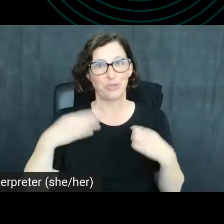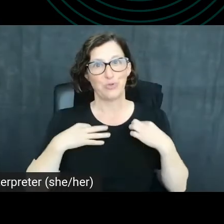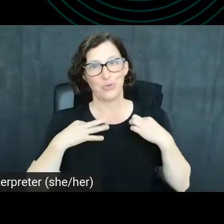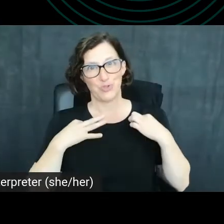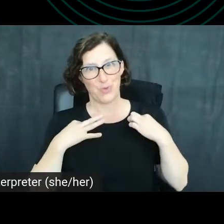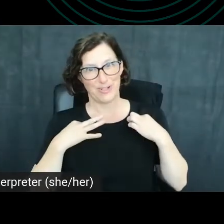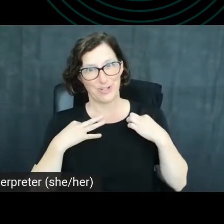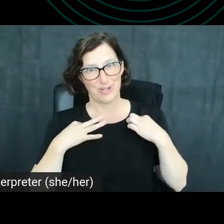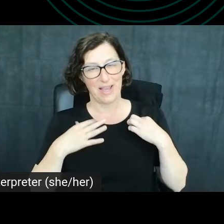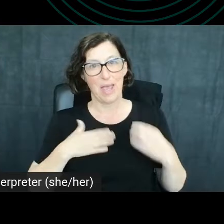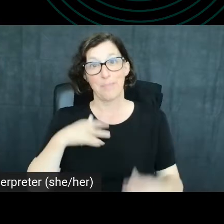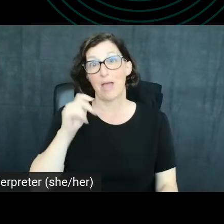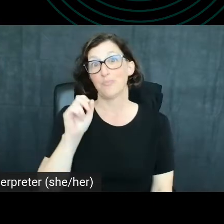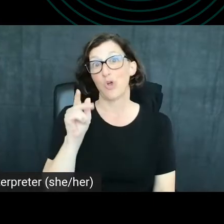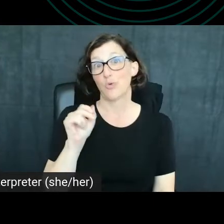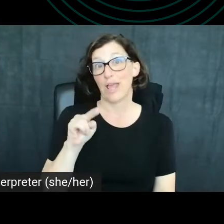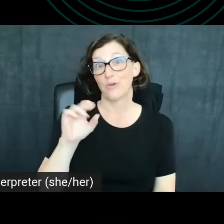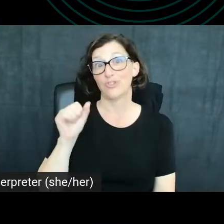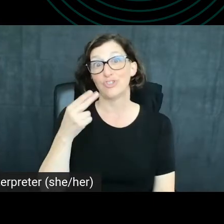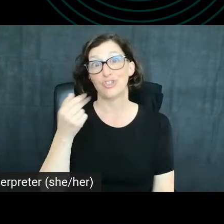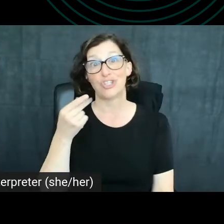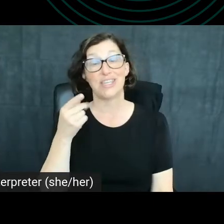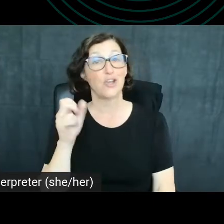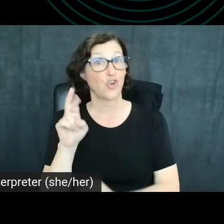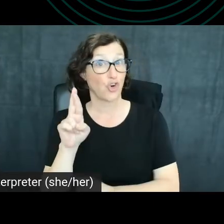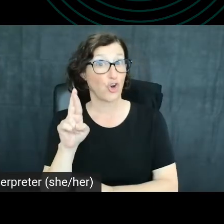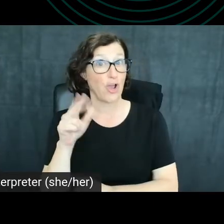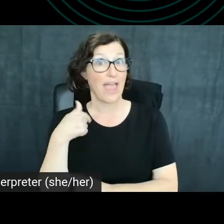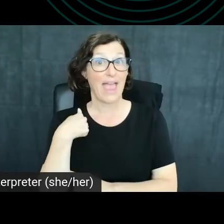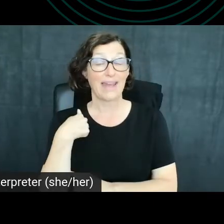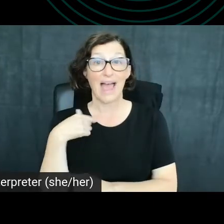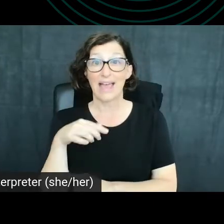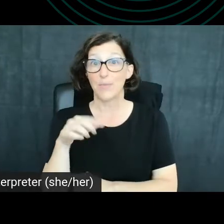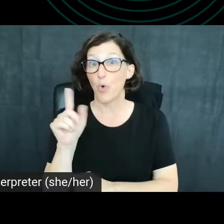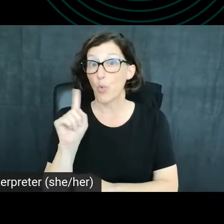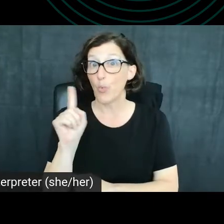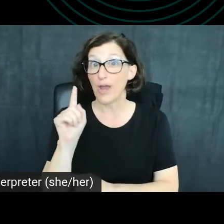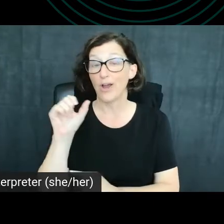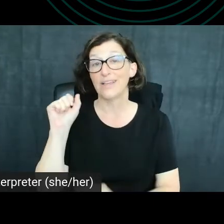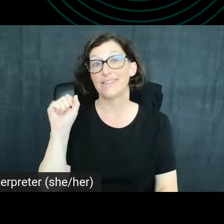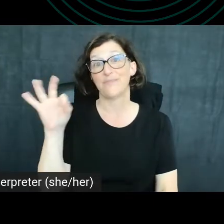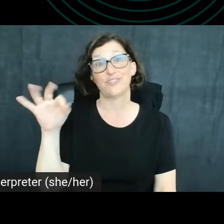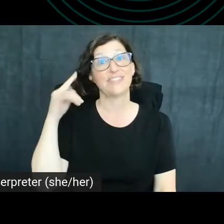My pronouns are she/her/hers, and I am located in San Francisco, California,